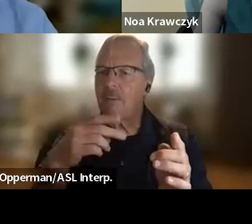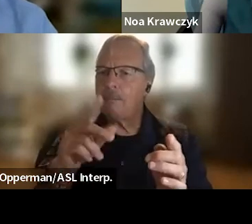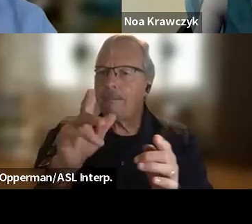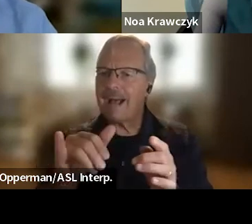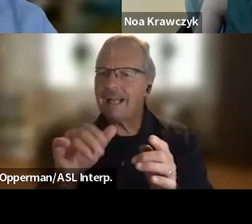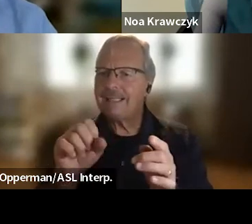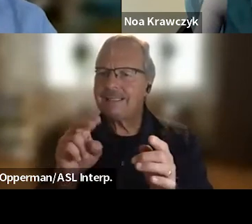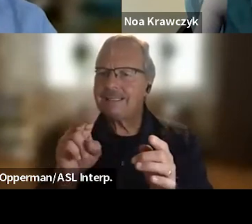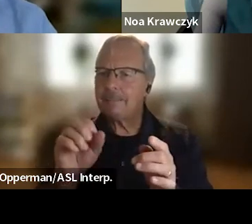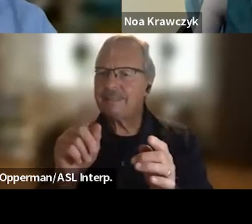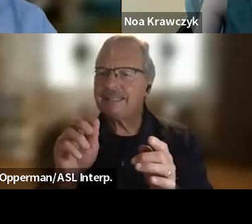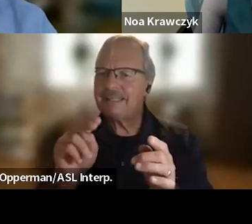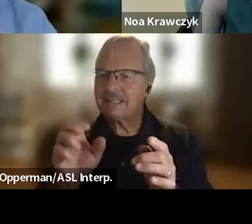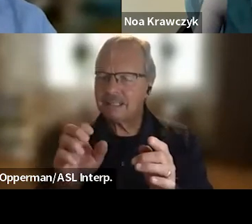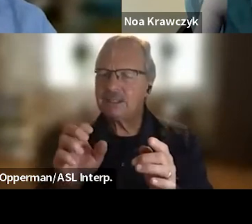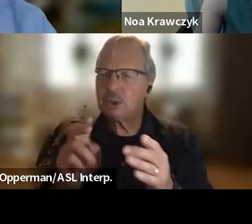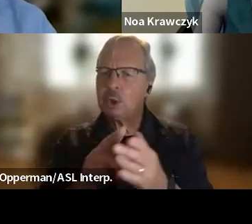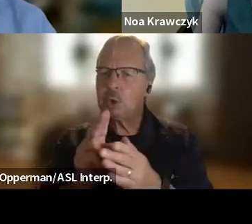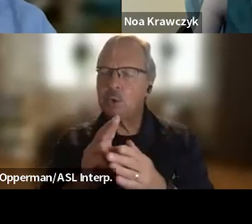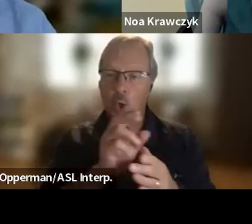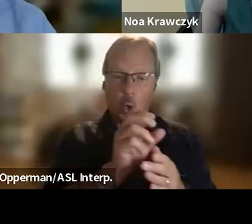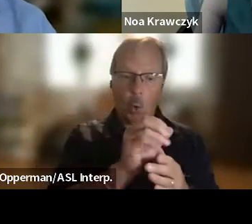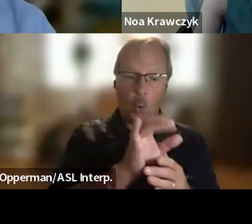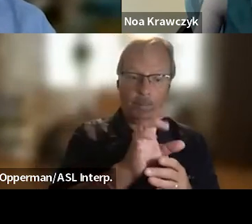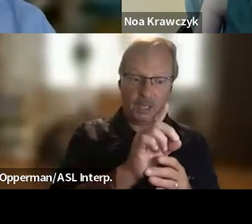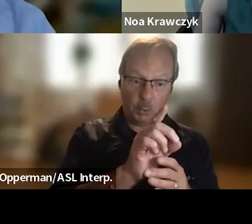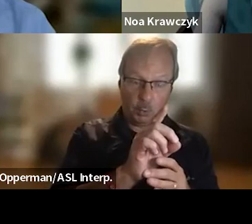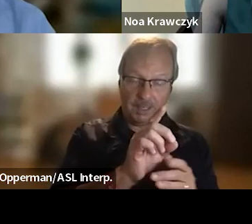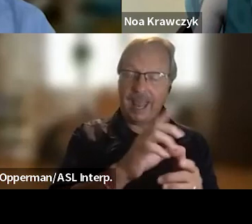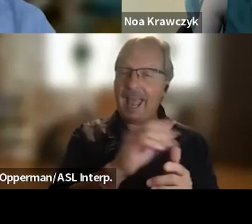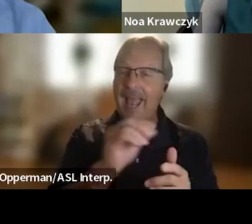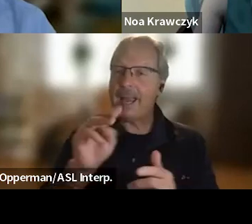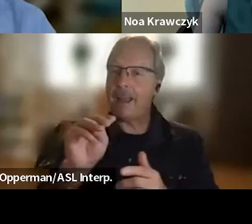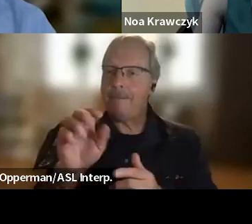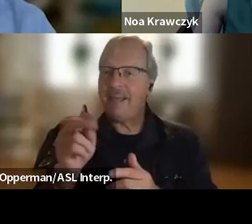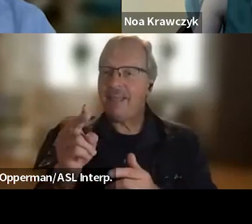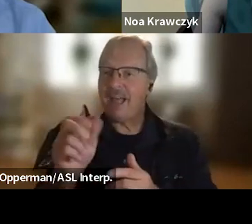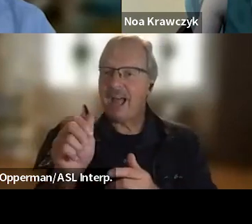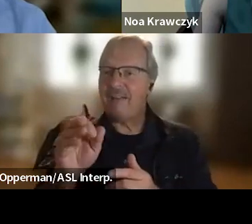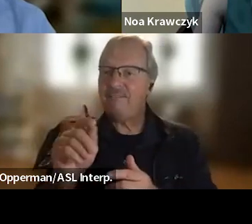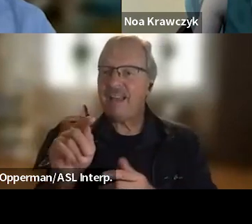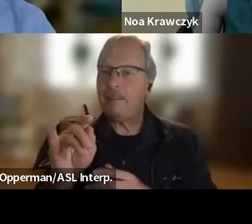So opioids, in addition to specifically methamphetamine use. Are there differences in protocols